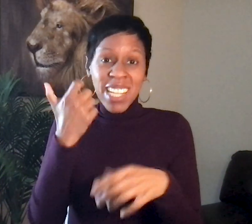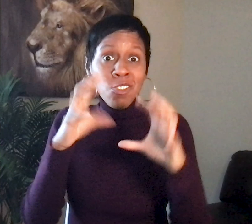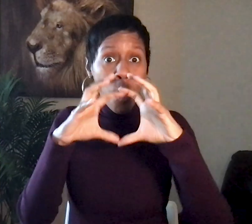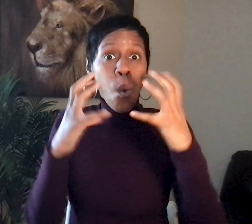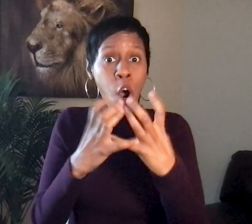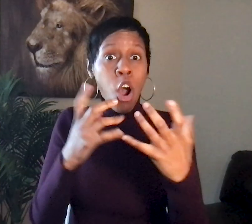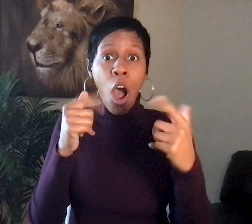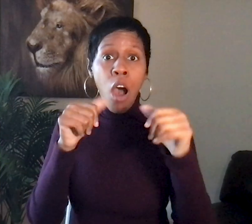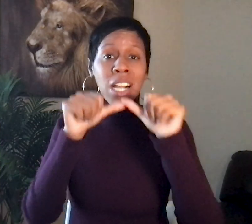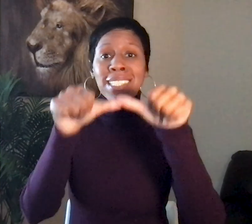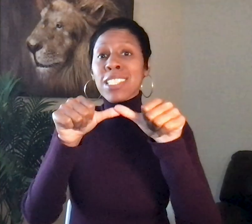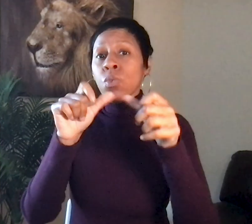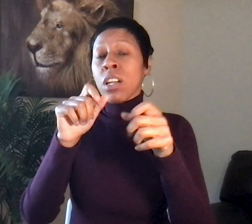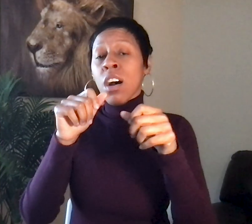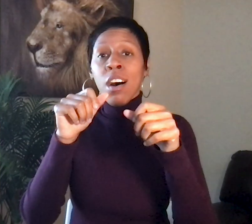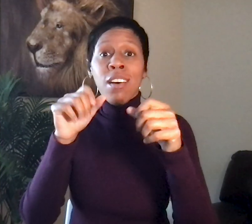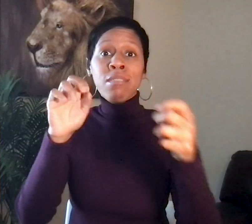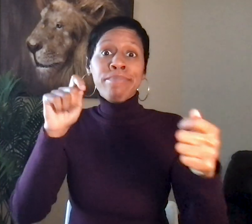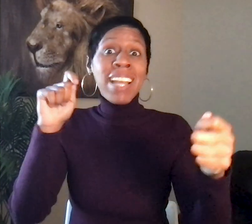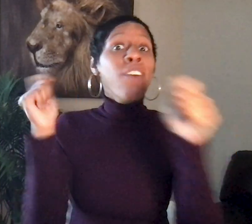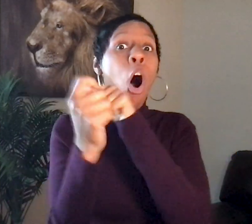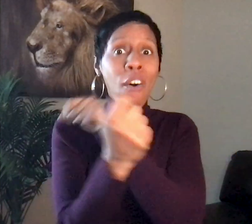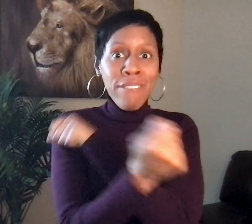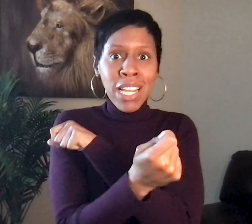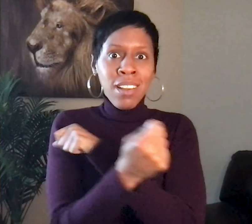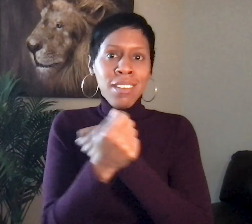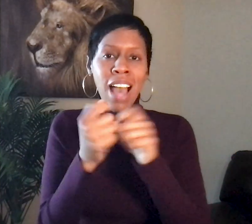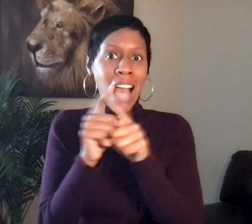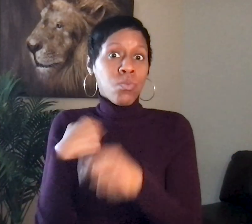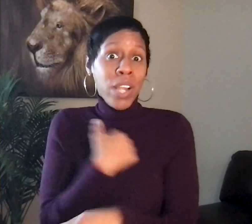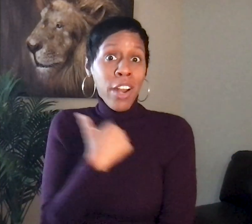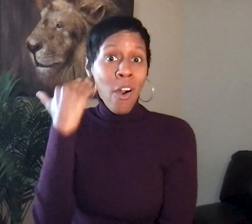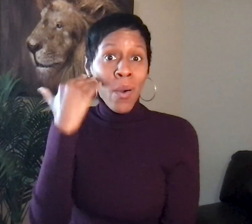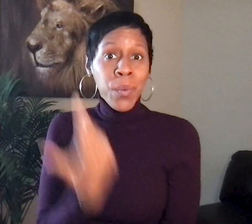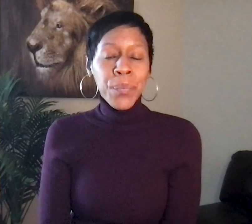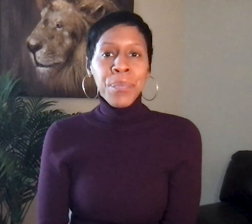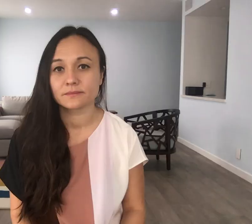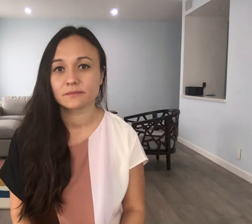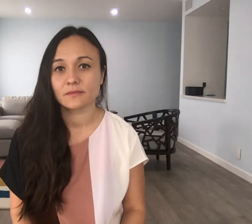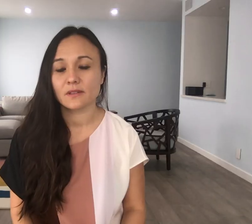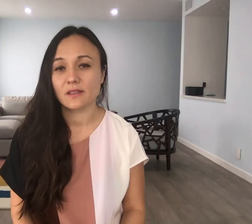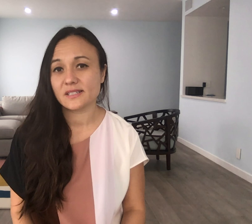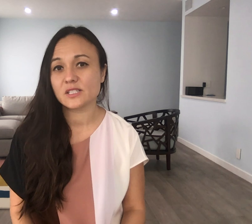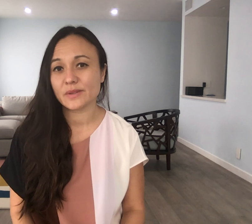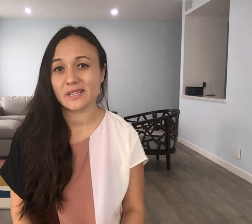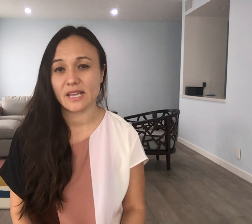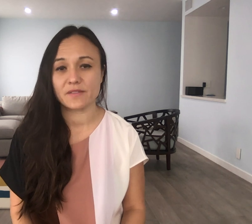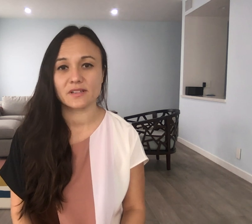because the world is continuing to evolve as we know it. This has been a year that